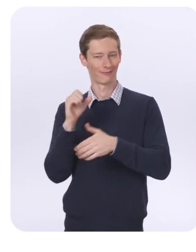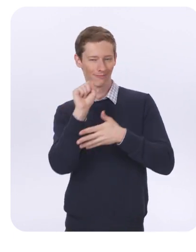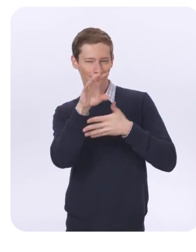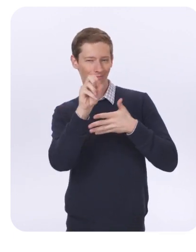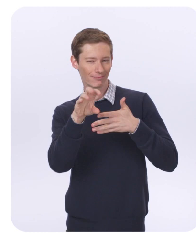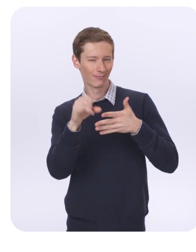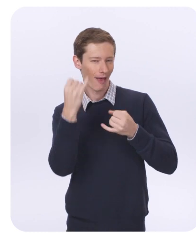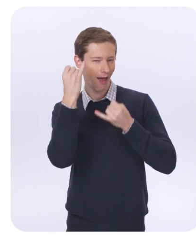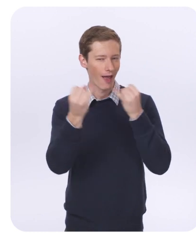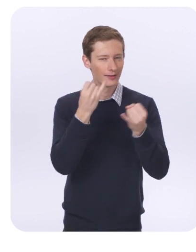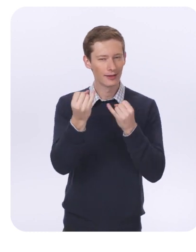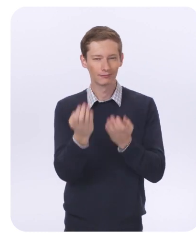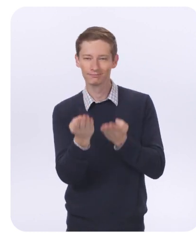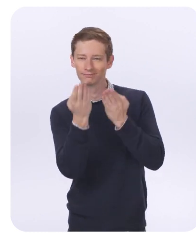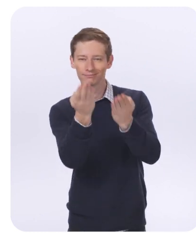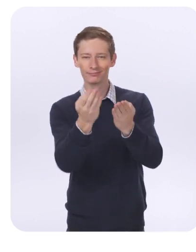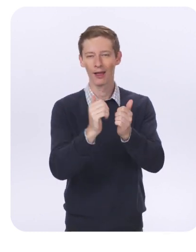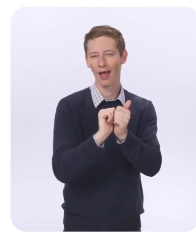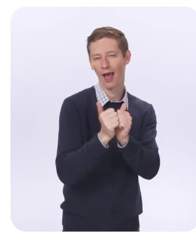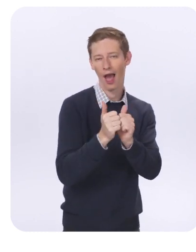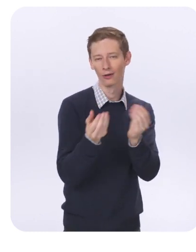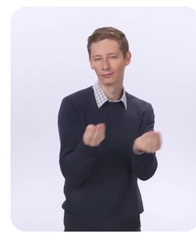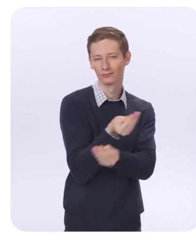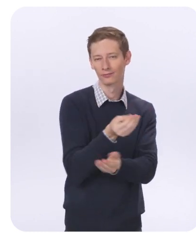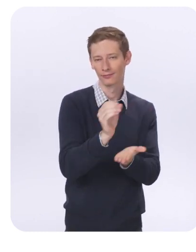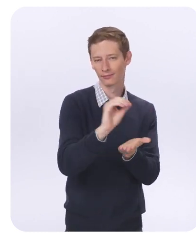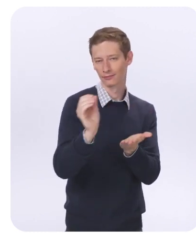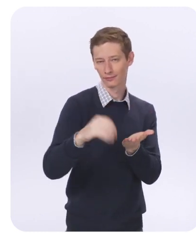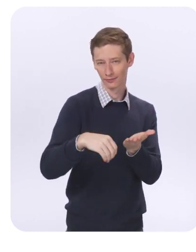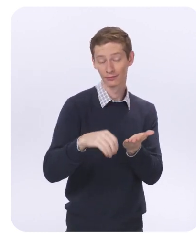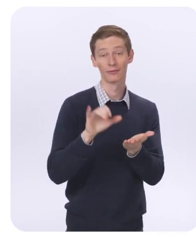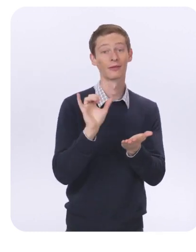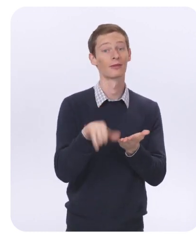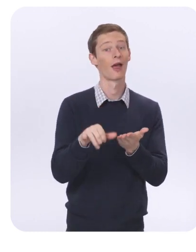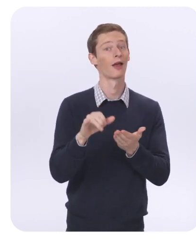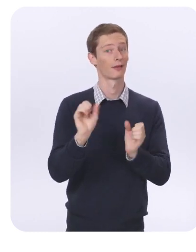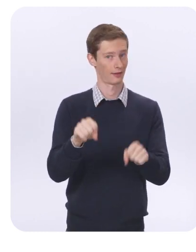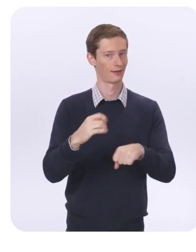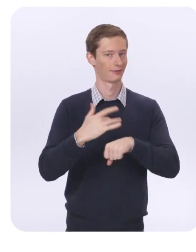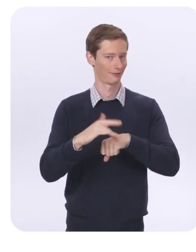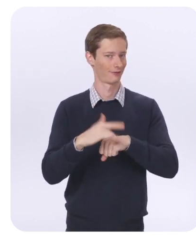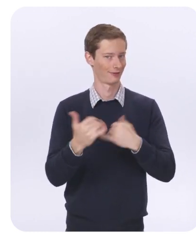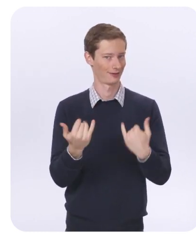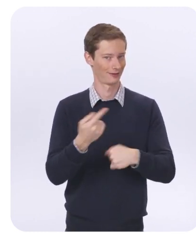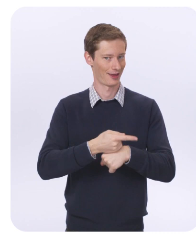pre-launch and post launch. Make sure to check it out. Let’s talk about how you can leverage